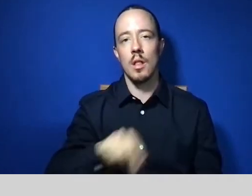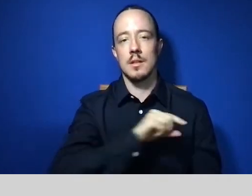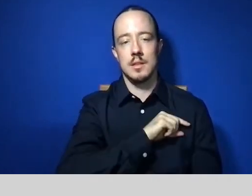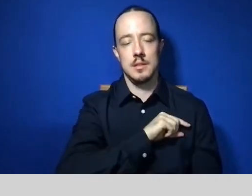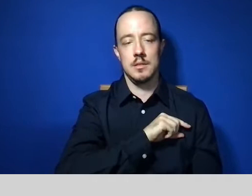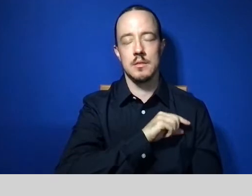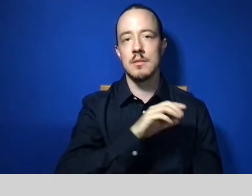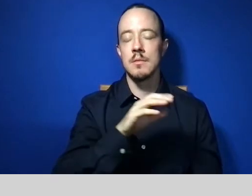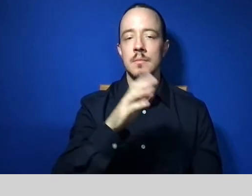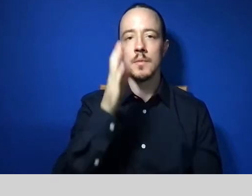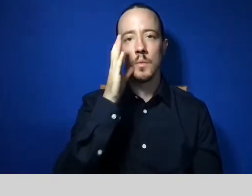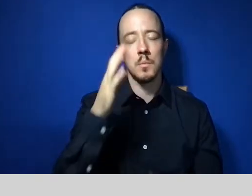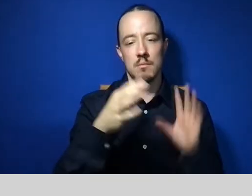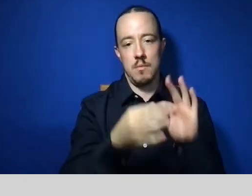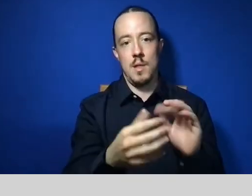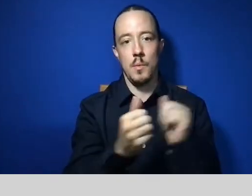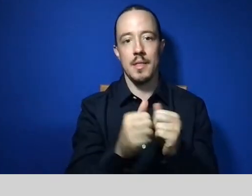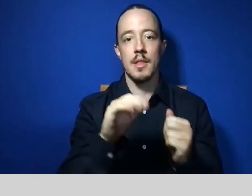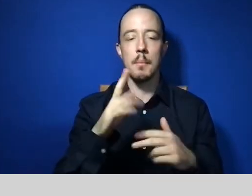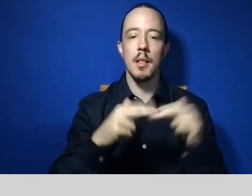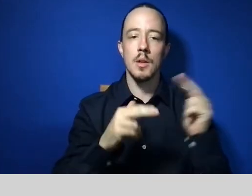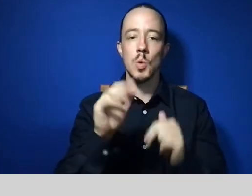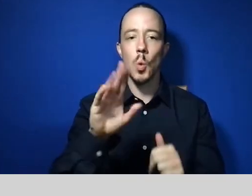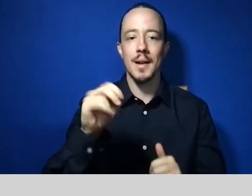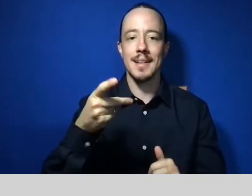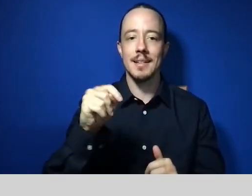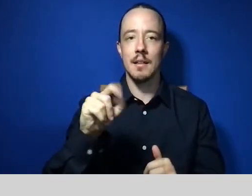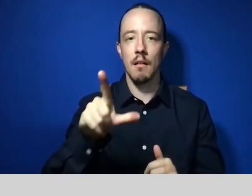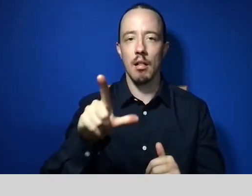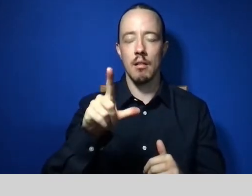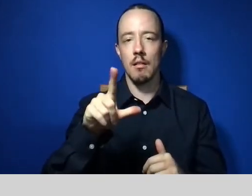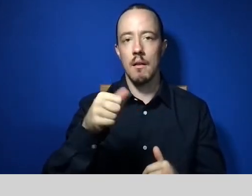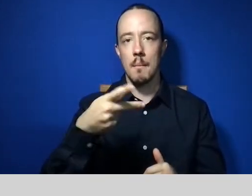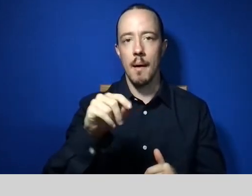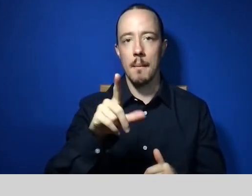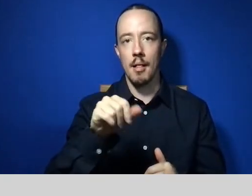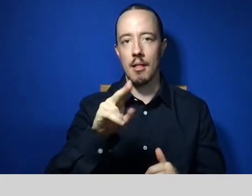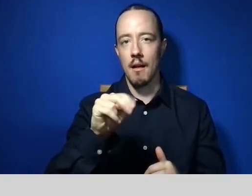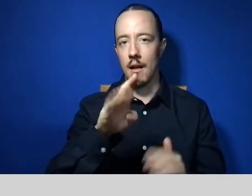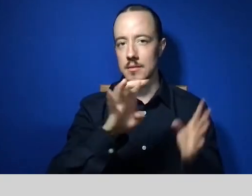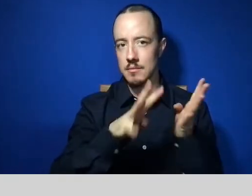as it relates to building out your ETL pipelines and how we can use automated testing in order to make sure